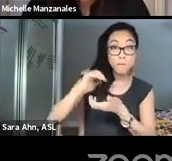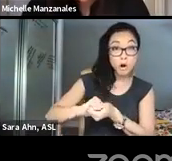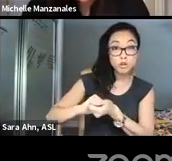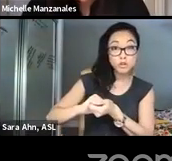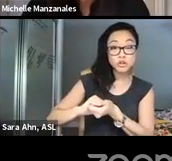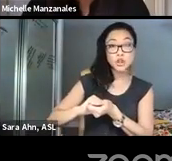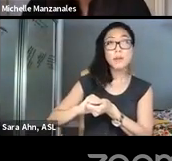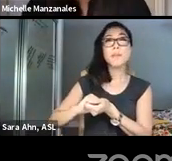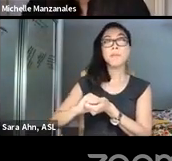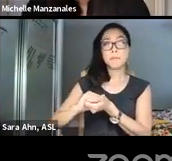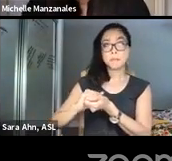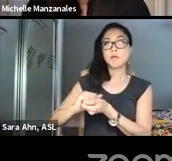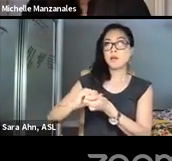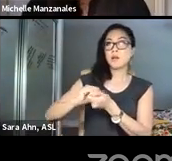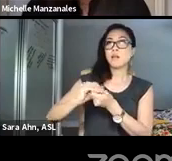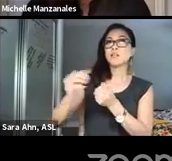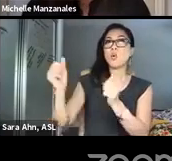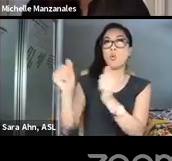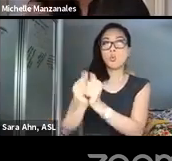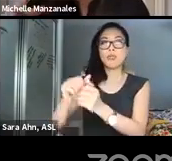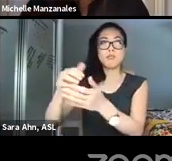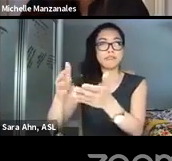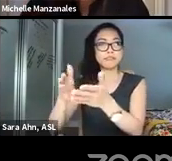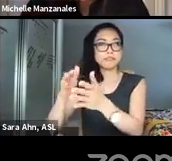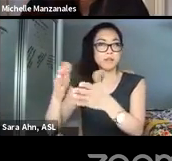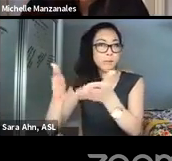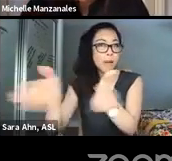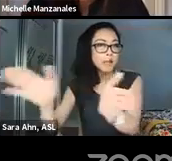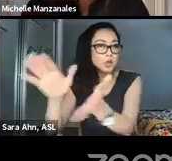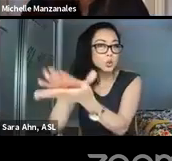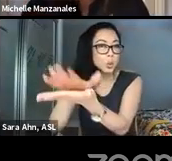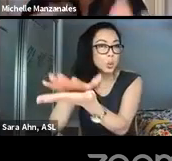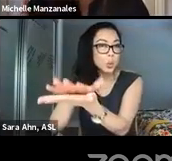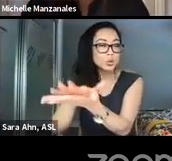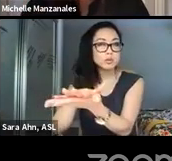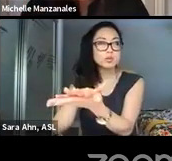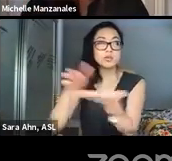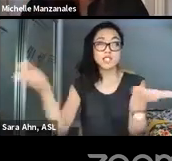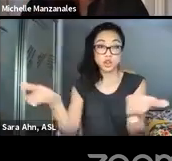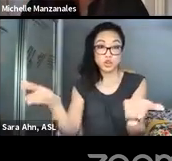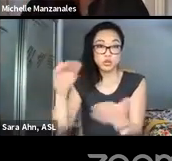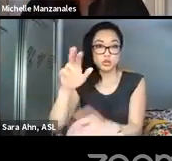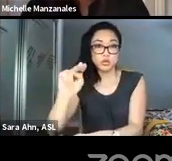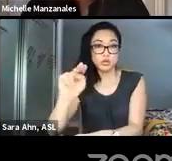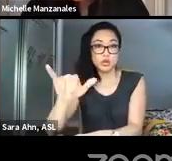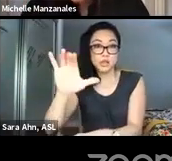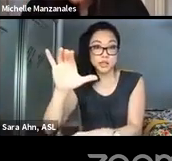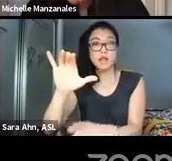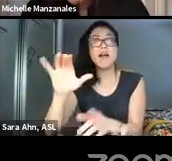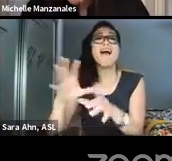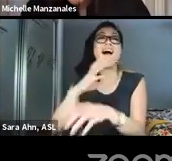innovative dance productions, dance training and community engagement.